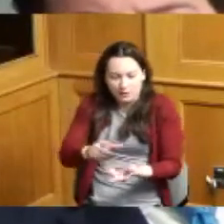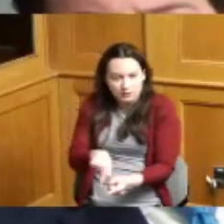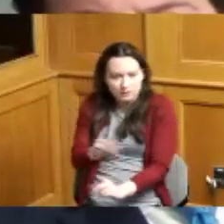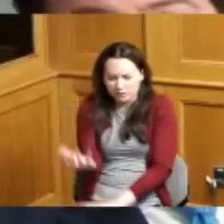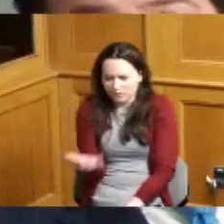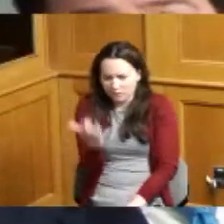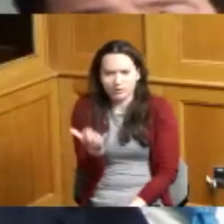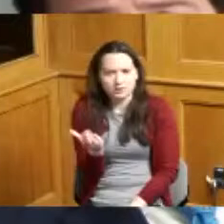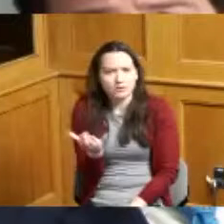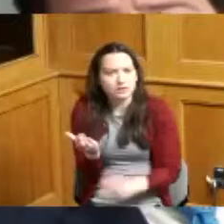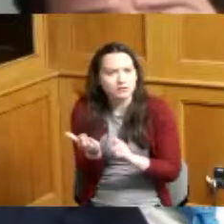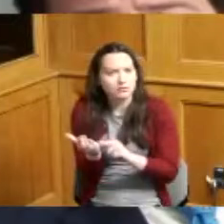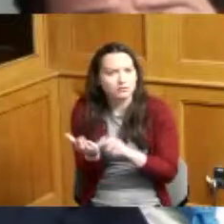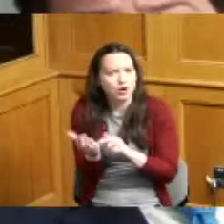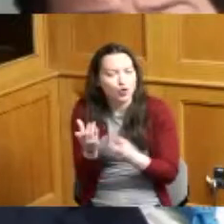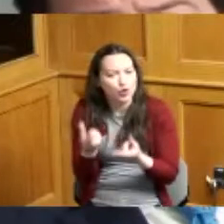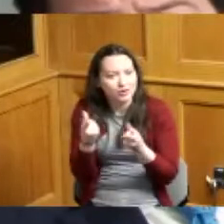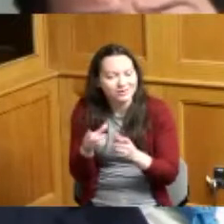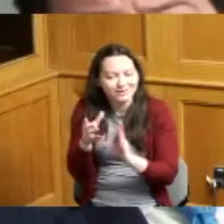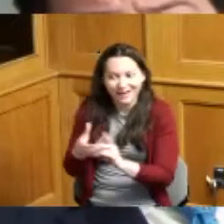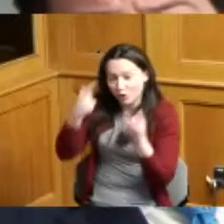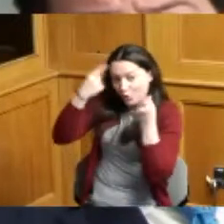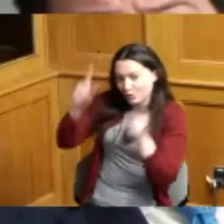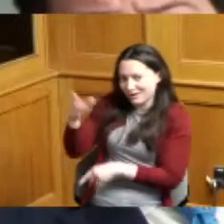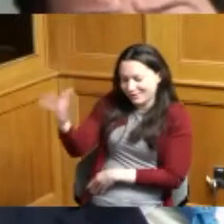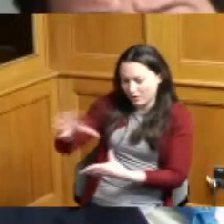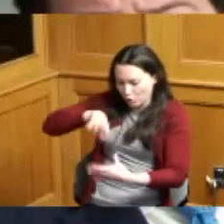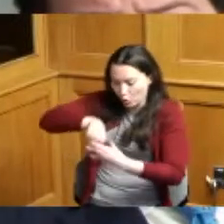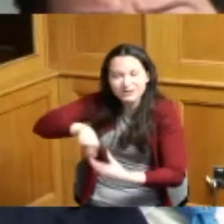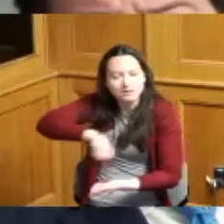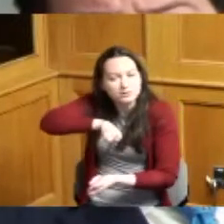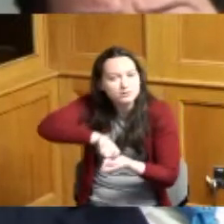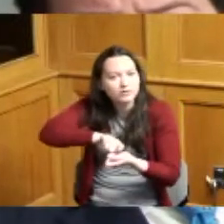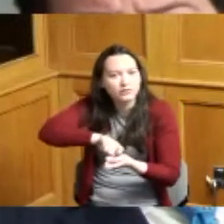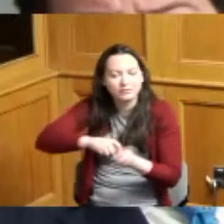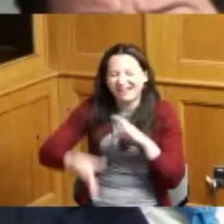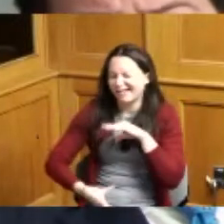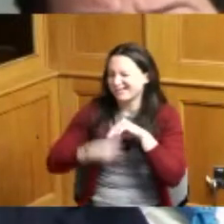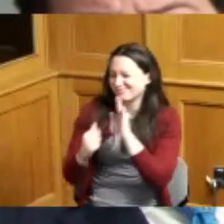included in the agreement which uh in this particular addendum are included in the exhibit